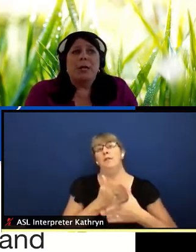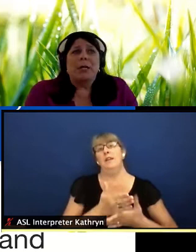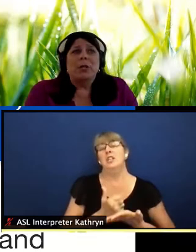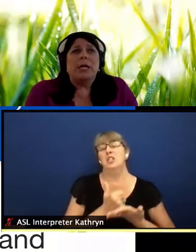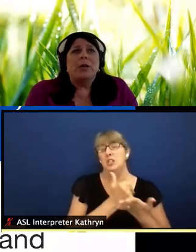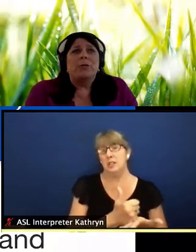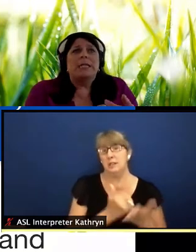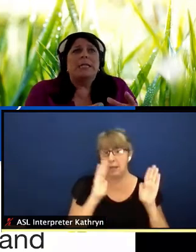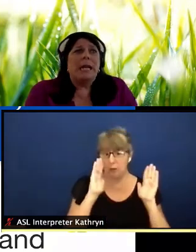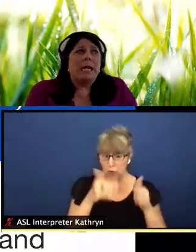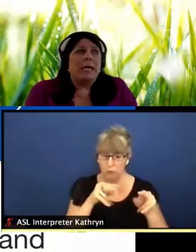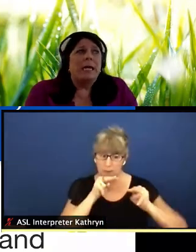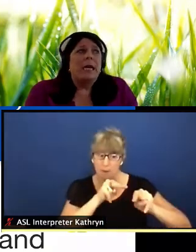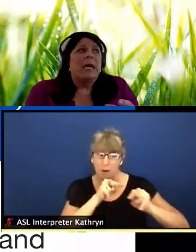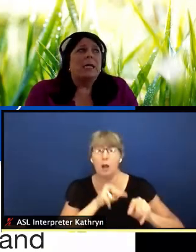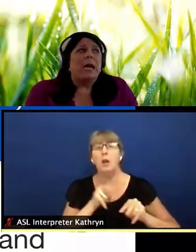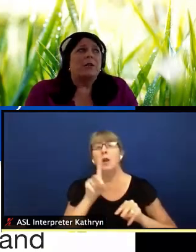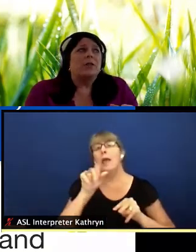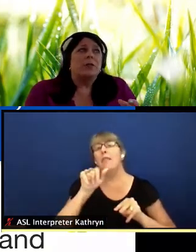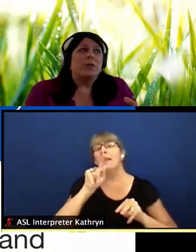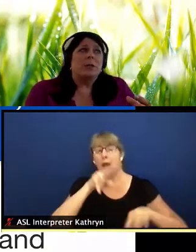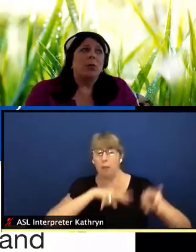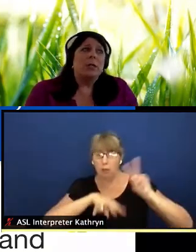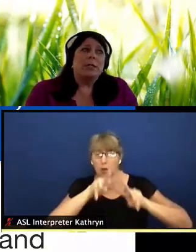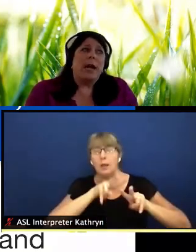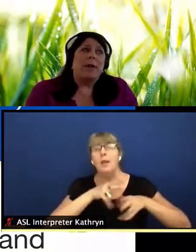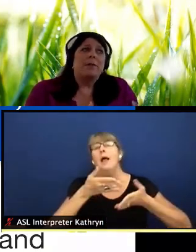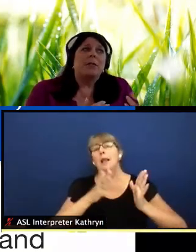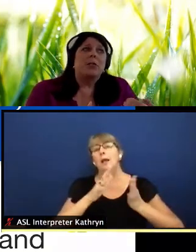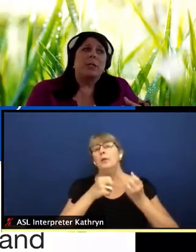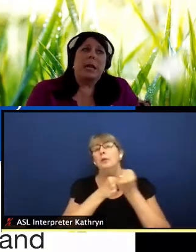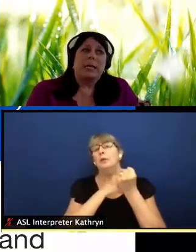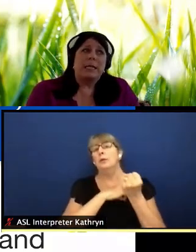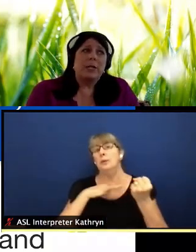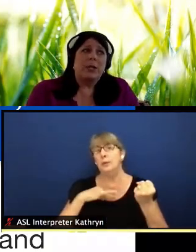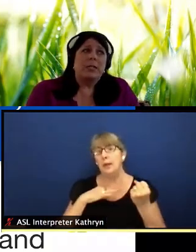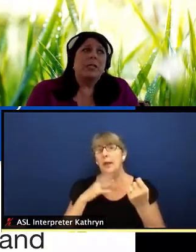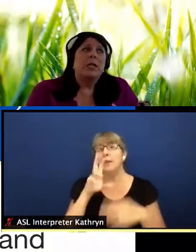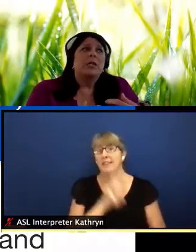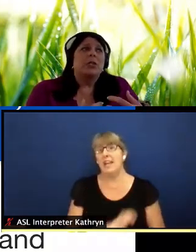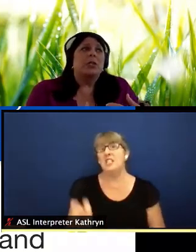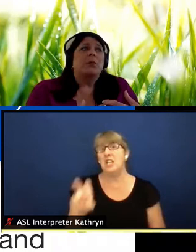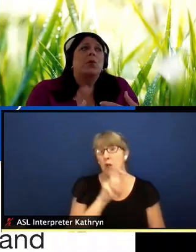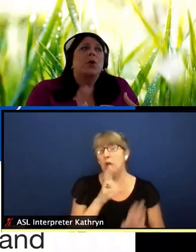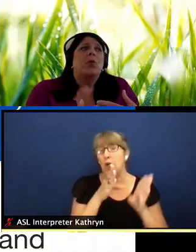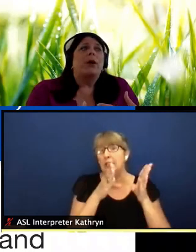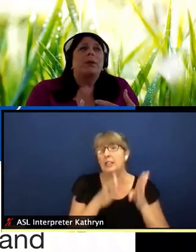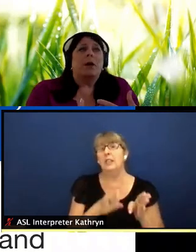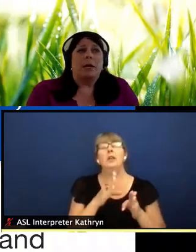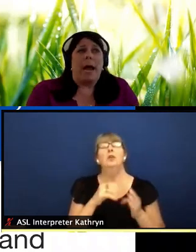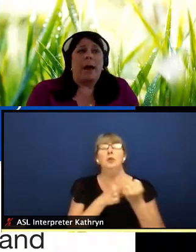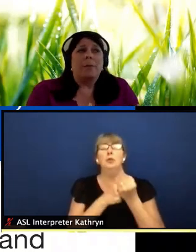and looking over the data allows for support staff, such as the itinerants to support where there are gaps.